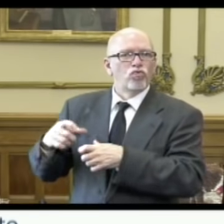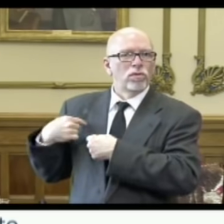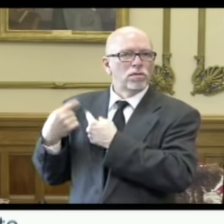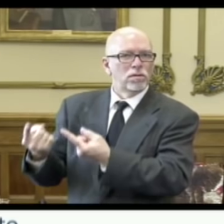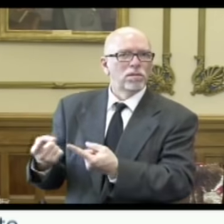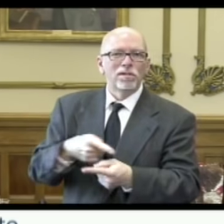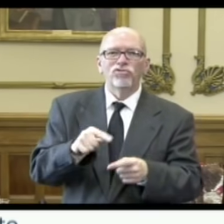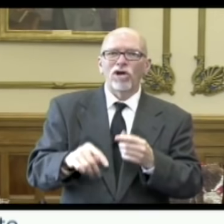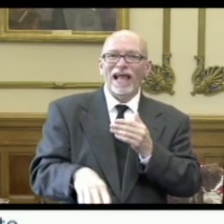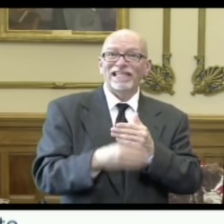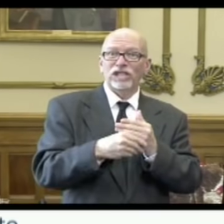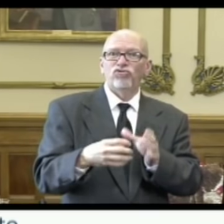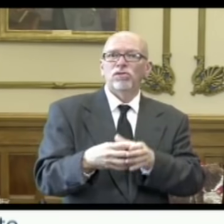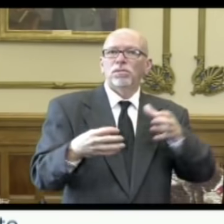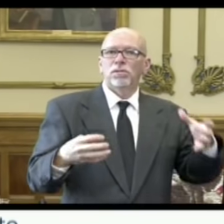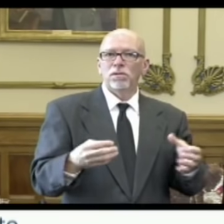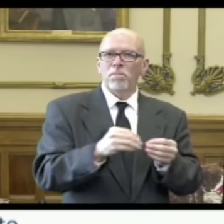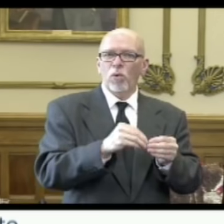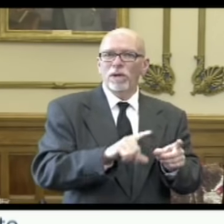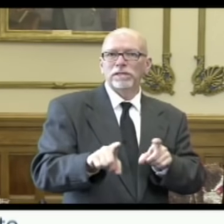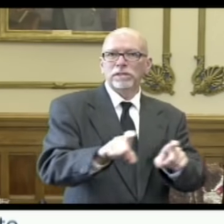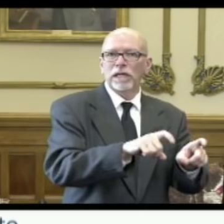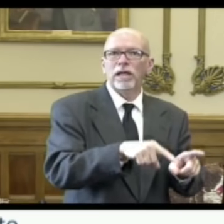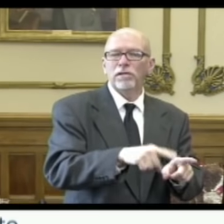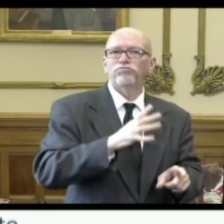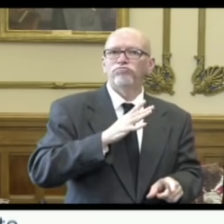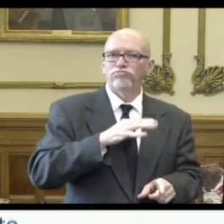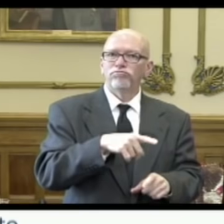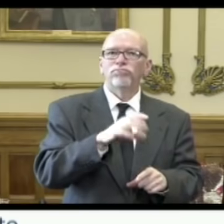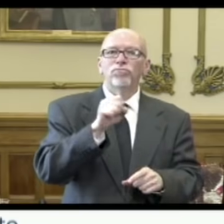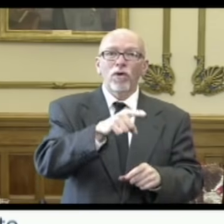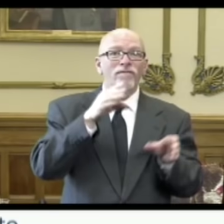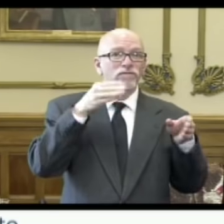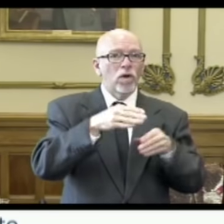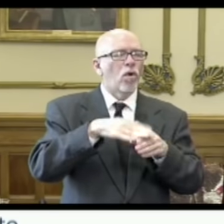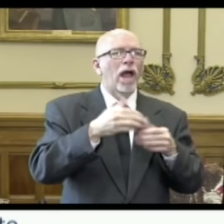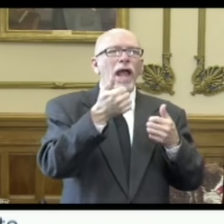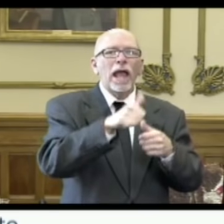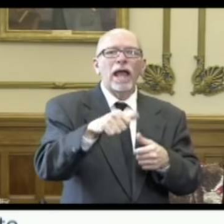ONGOING EYES, TH TESTING OPTUM TESTING WILL EXPAND OPTIONS FOR HOOSIERS WITHOUT IMPACTING WHAT WE'RE ALREADY DOING